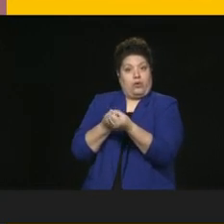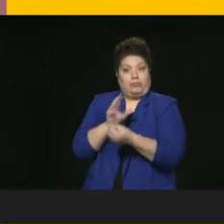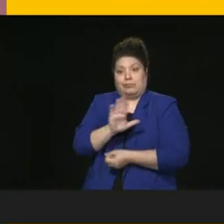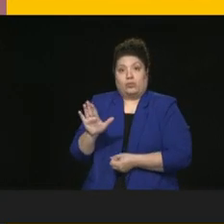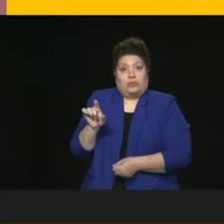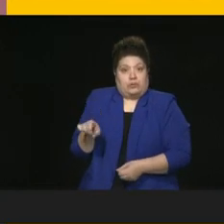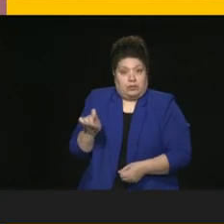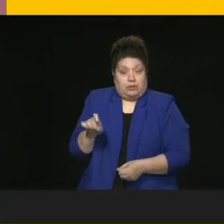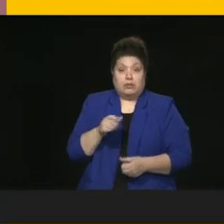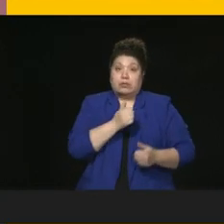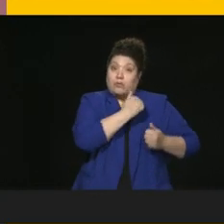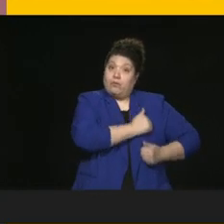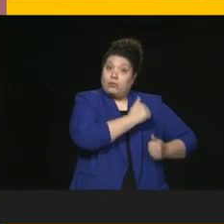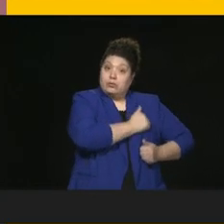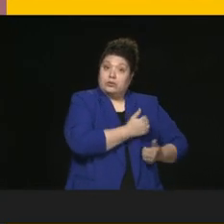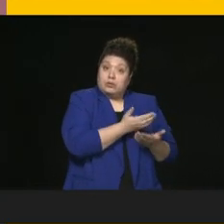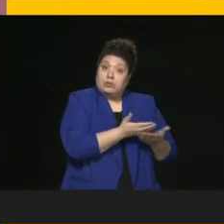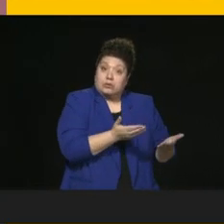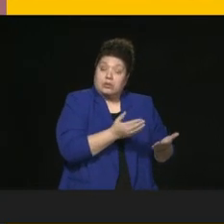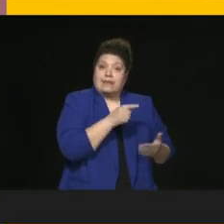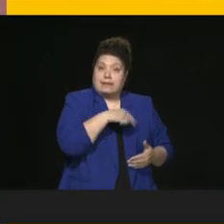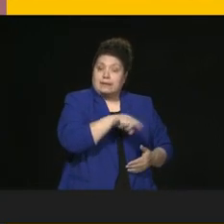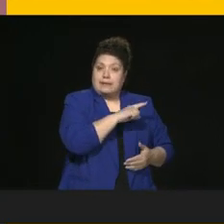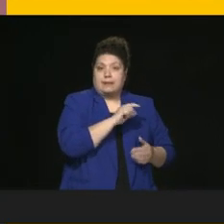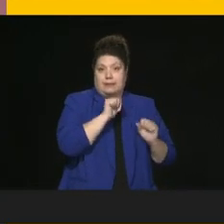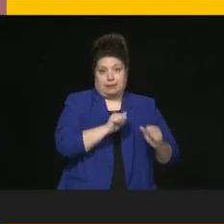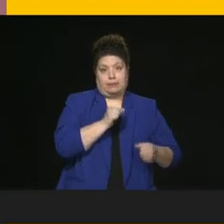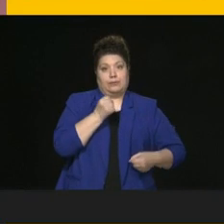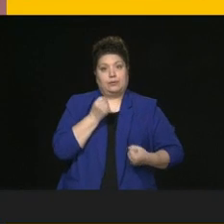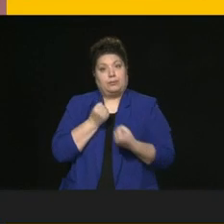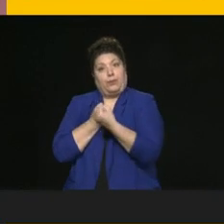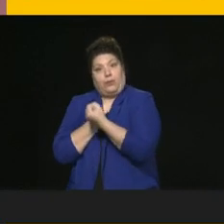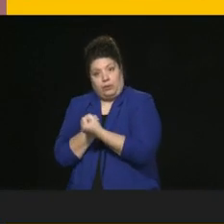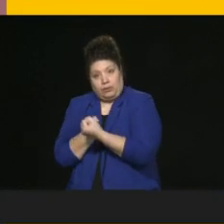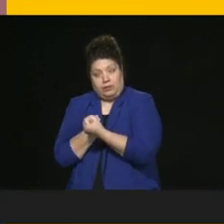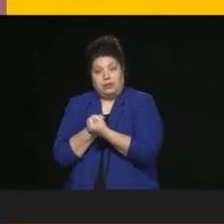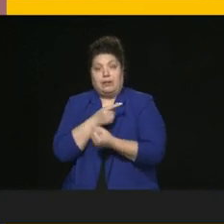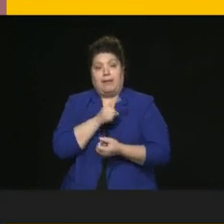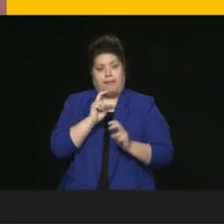SUPPORT THEY NEED AND THE CANADIAN ARMED FORCES ARE A